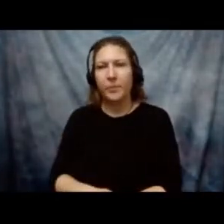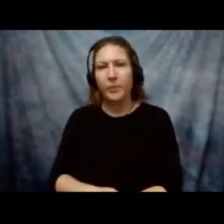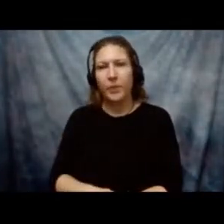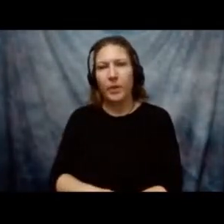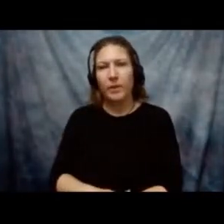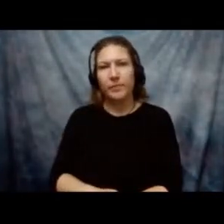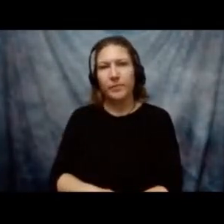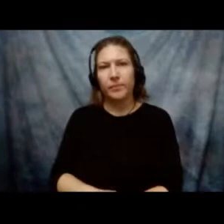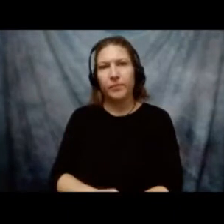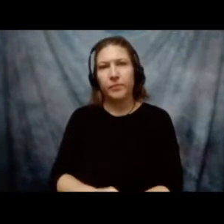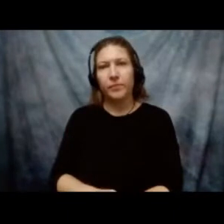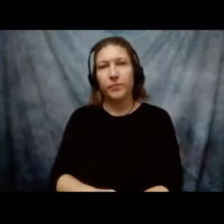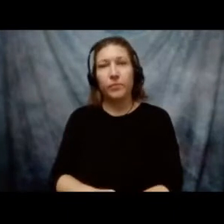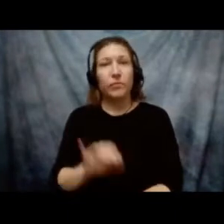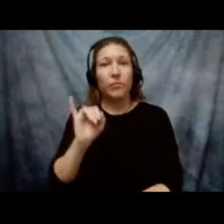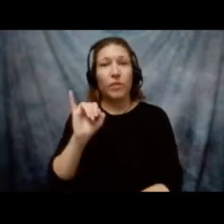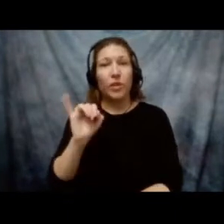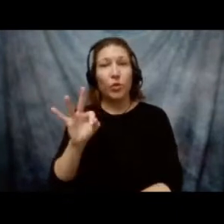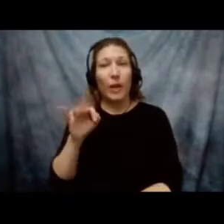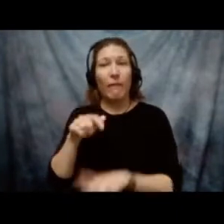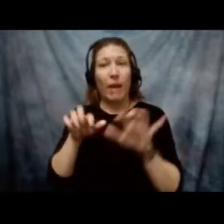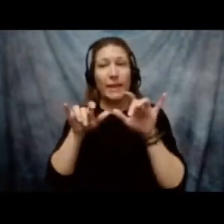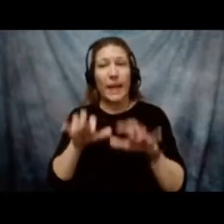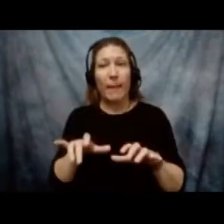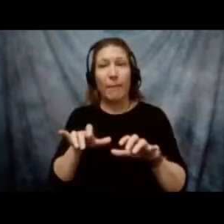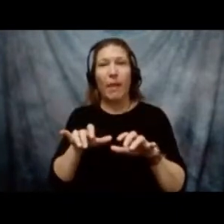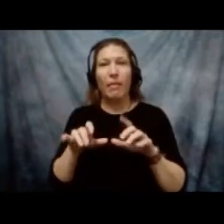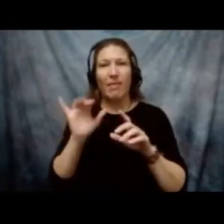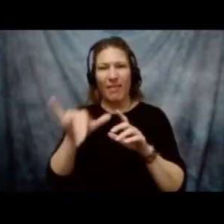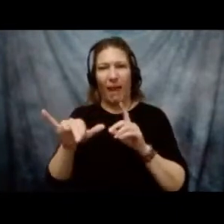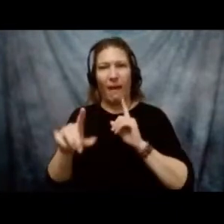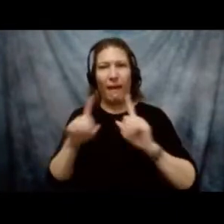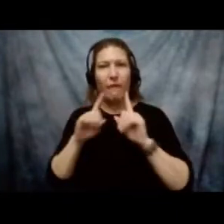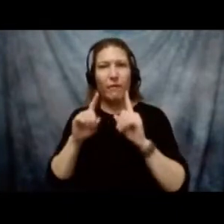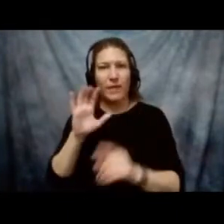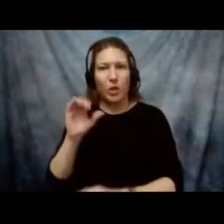if i type in this conversation code you can also do a qr code which will bring up for you